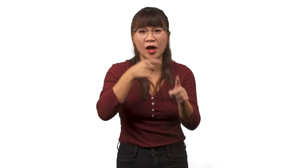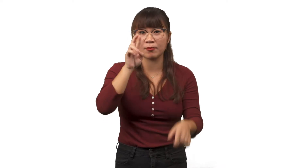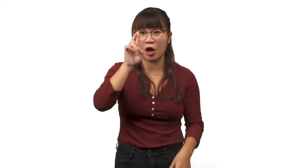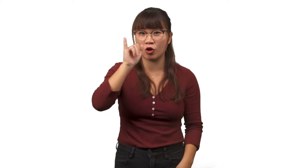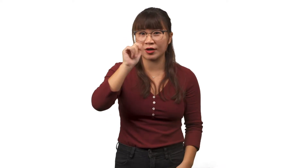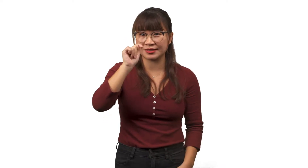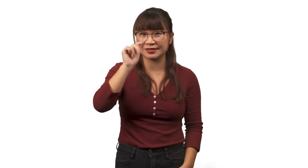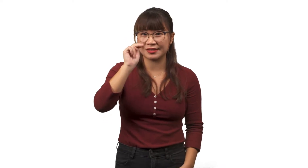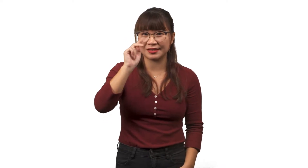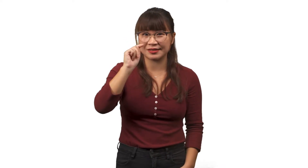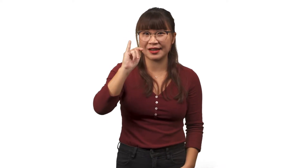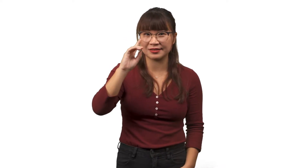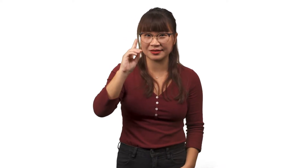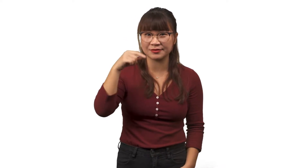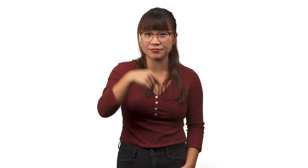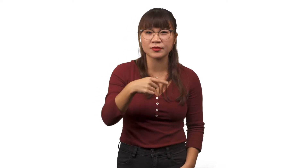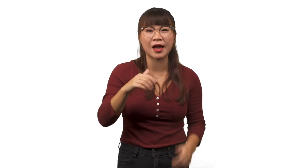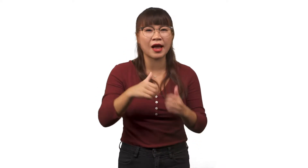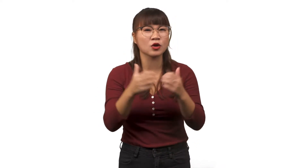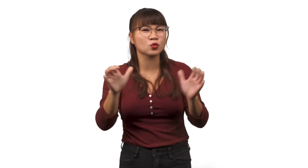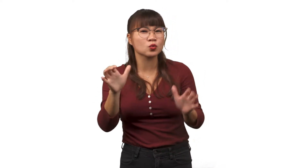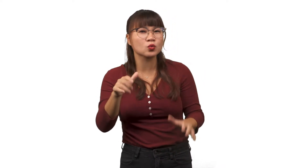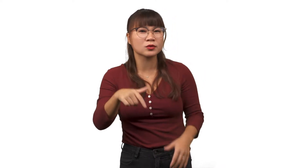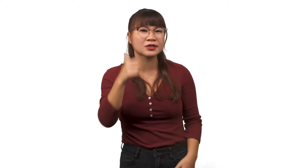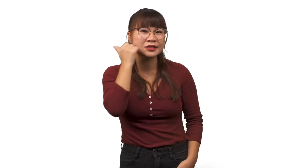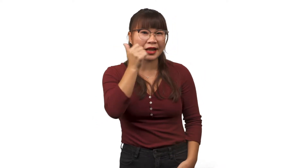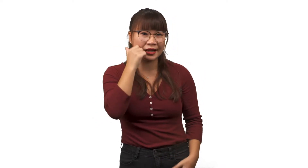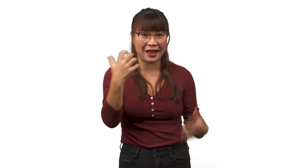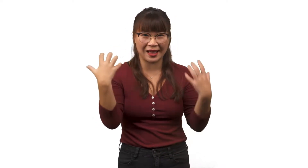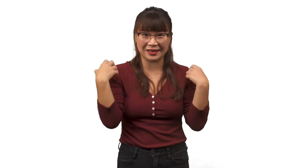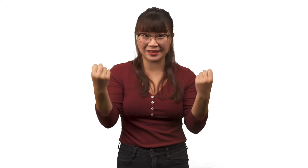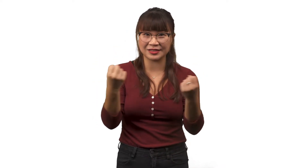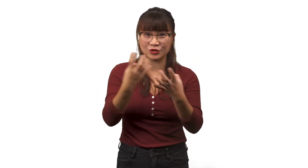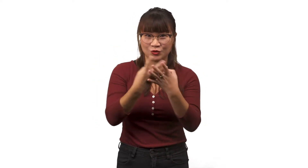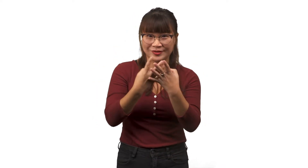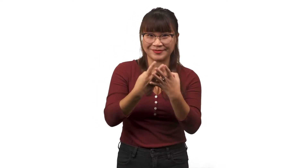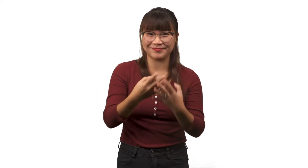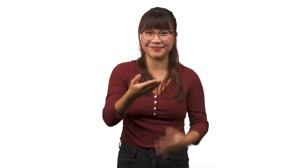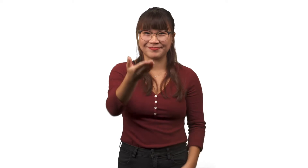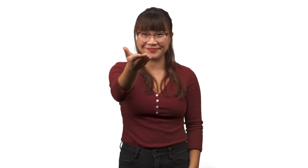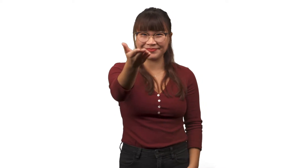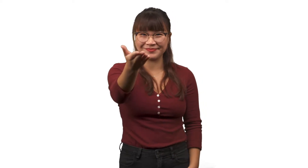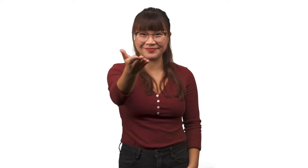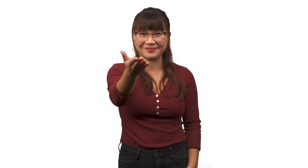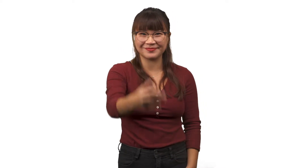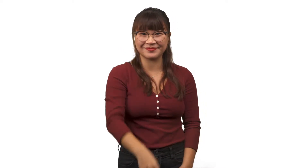Here are some tips from RIT/NTID on how to do the Daily Health Screen!